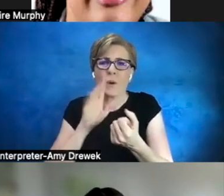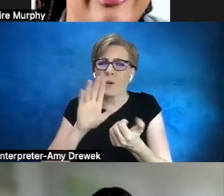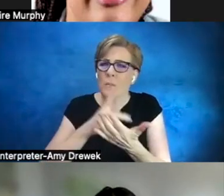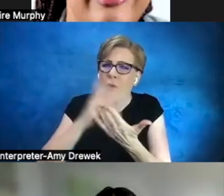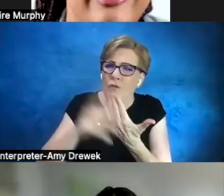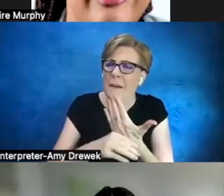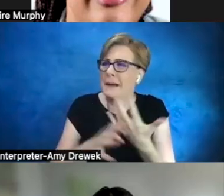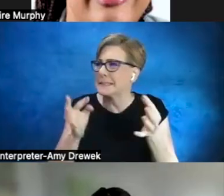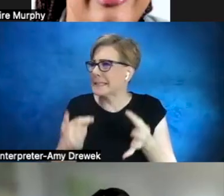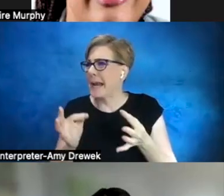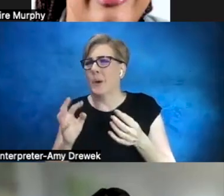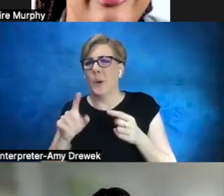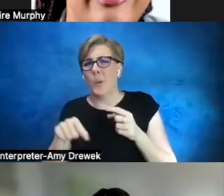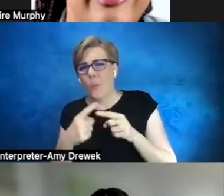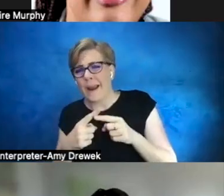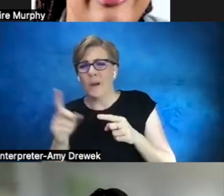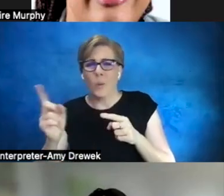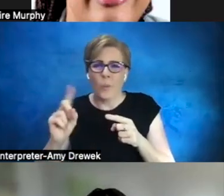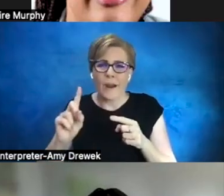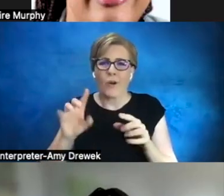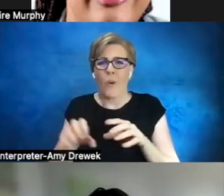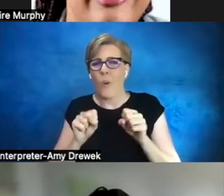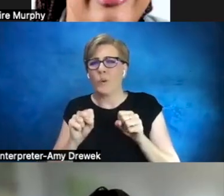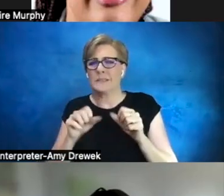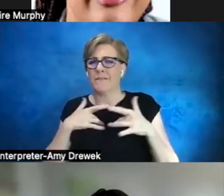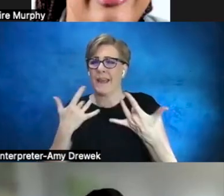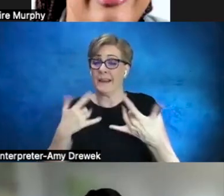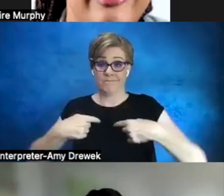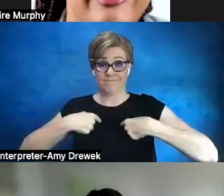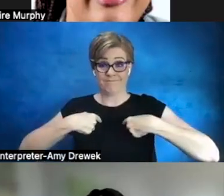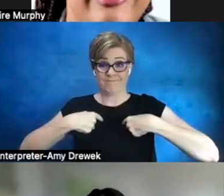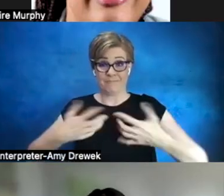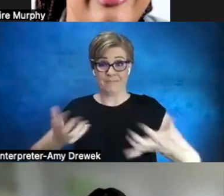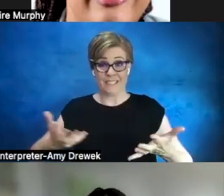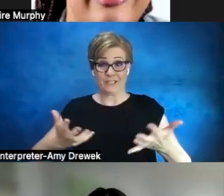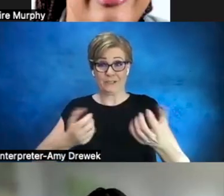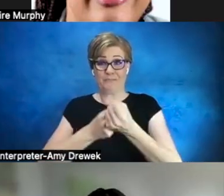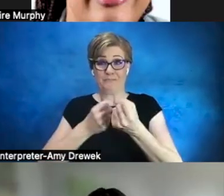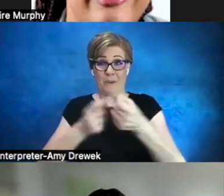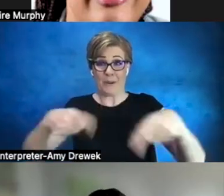structure your event, that is one way that I am very excited to help, and can support with.